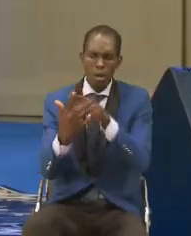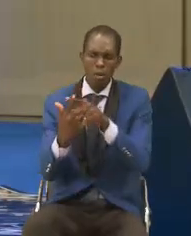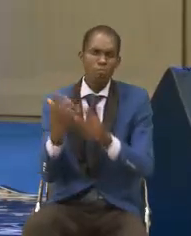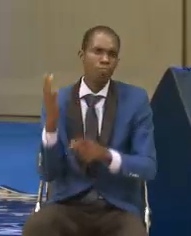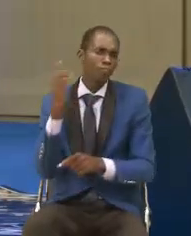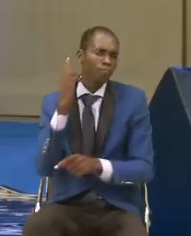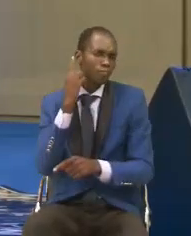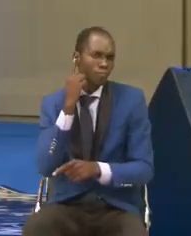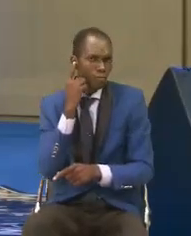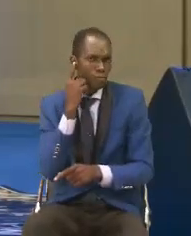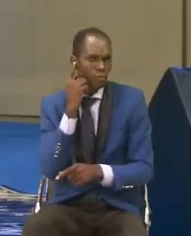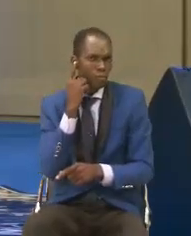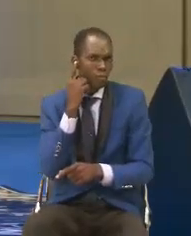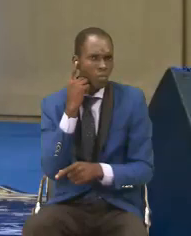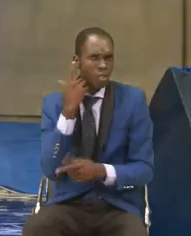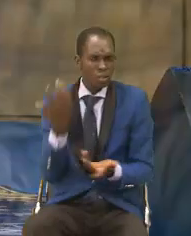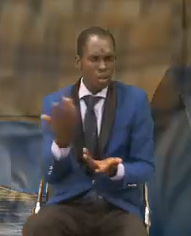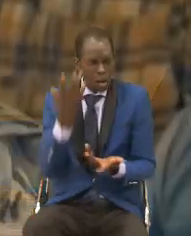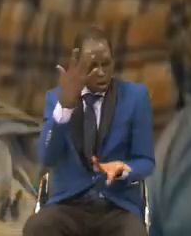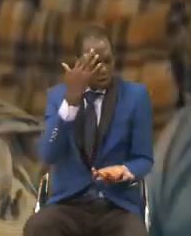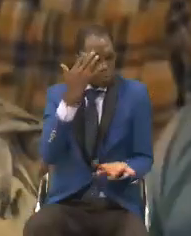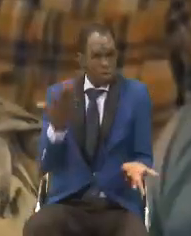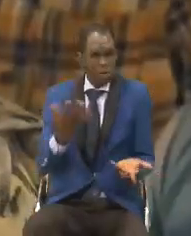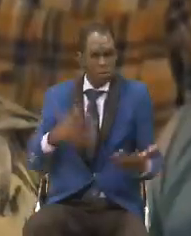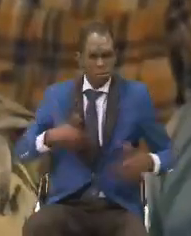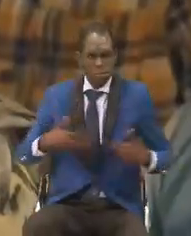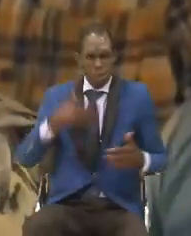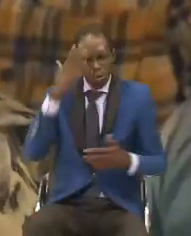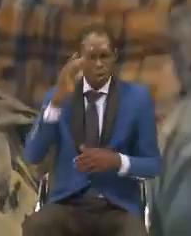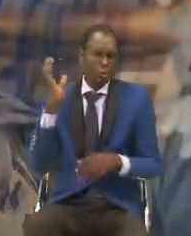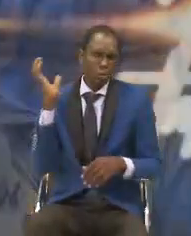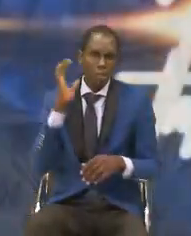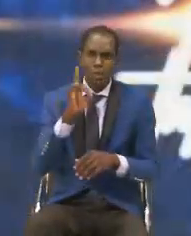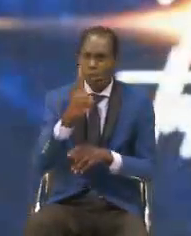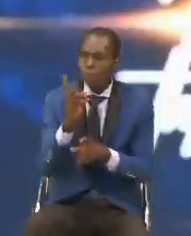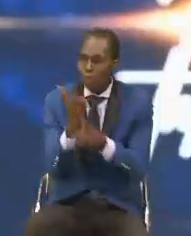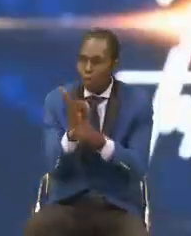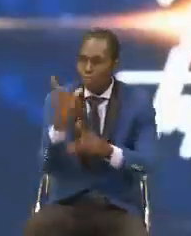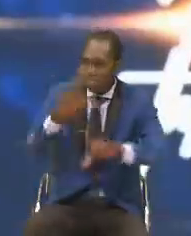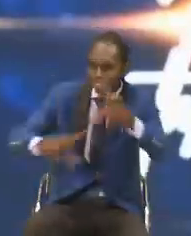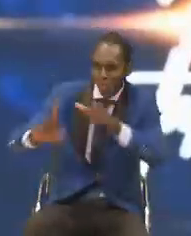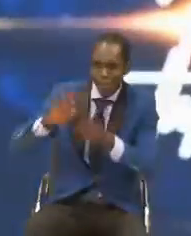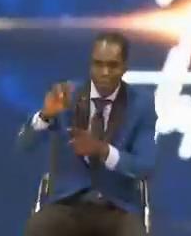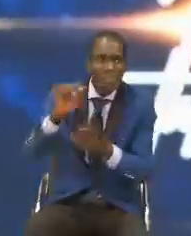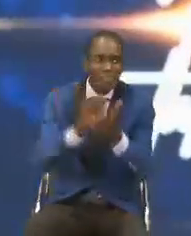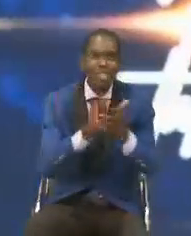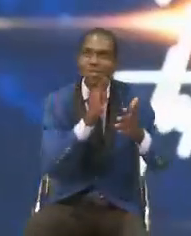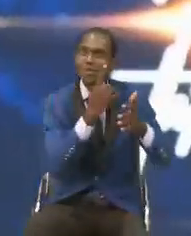then you get near you put your hand in his ear and then he says why why are you doing that you signal